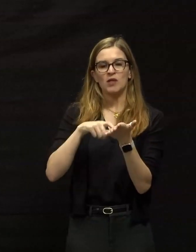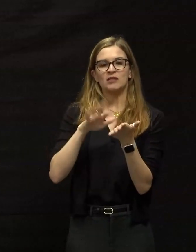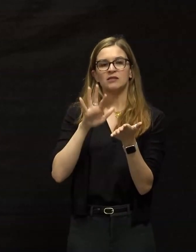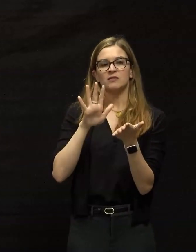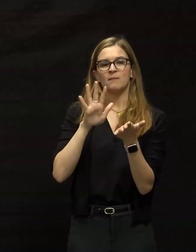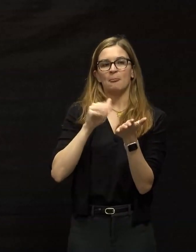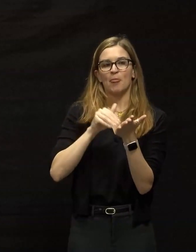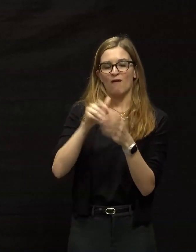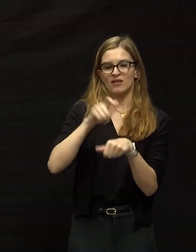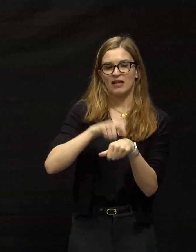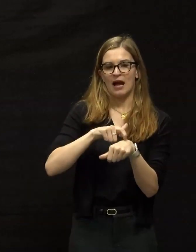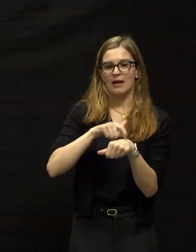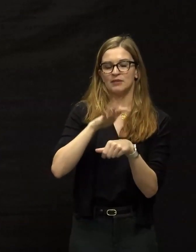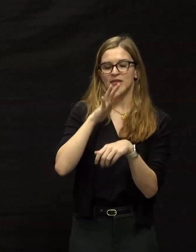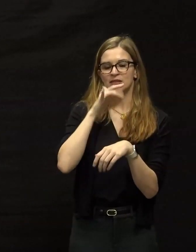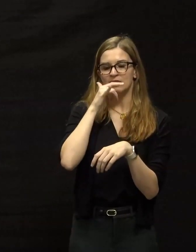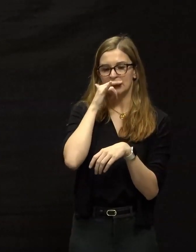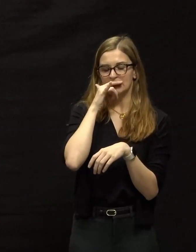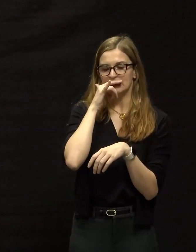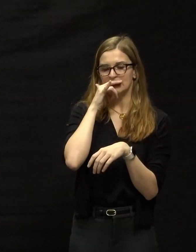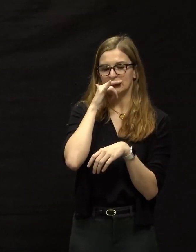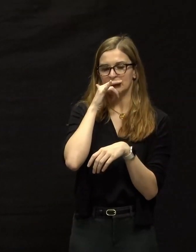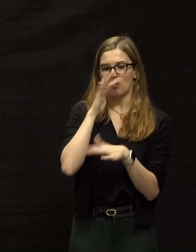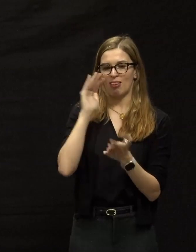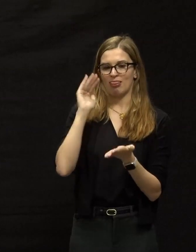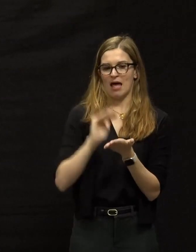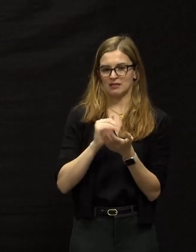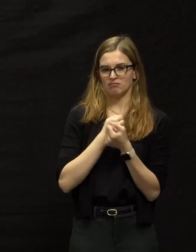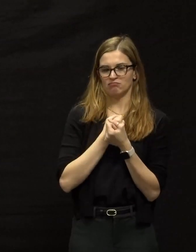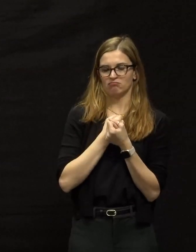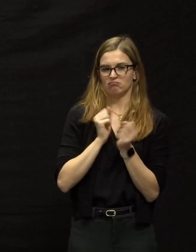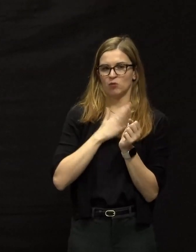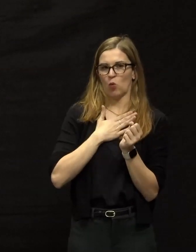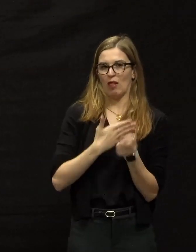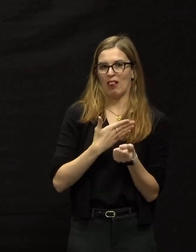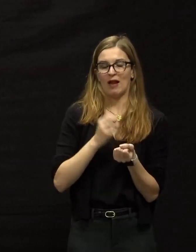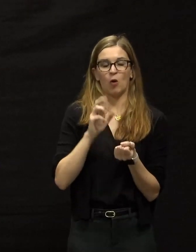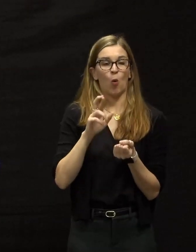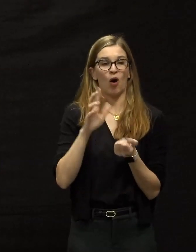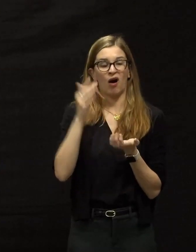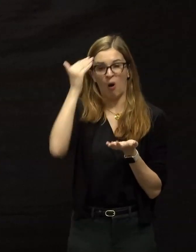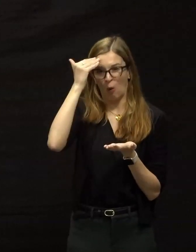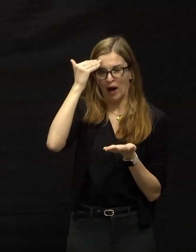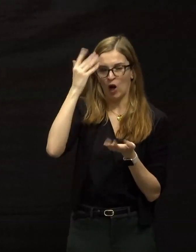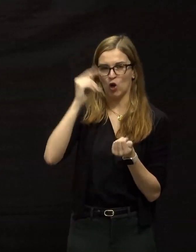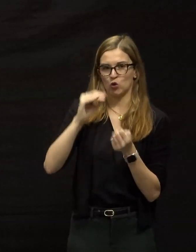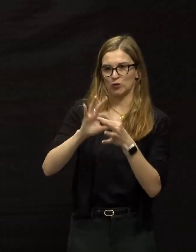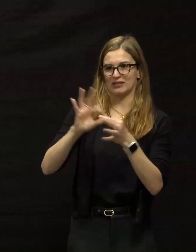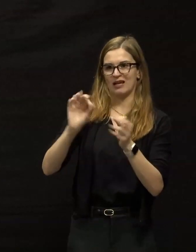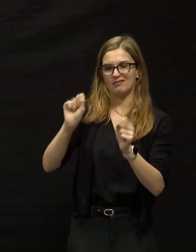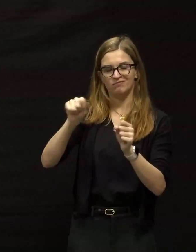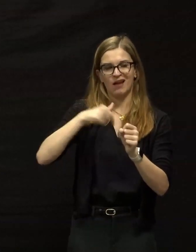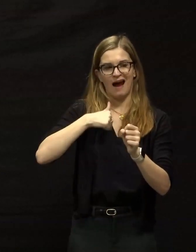Another observation that I've noticed, oftentimes kids are less willing to say